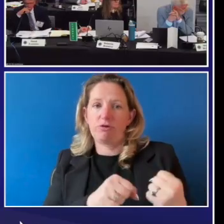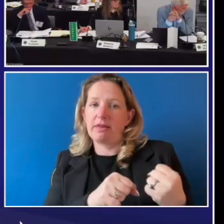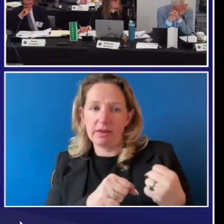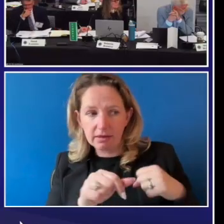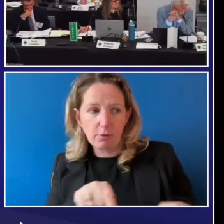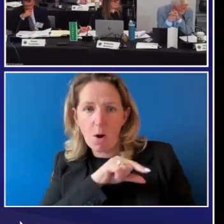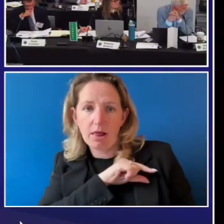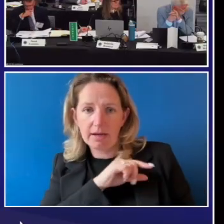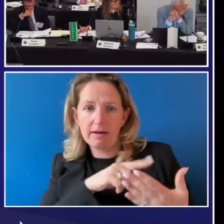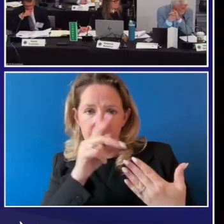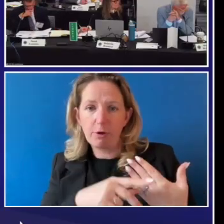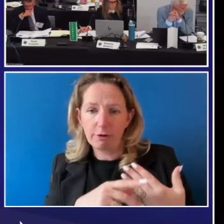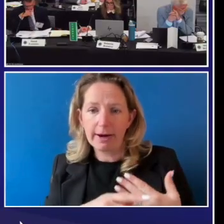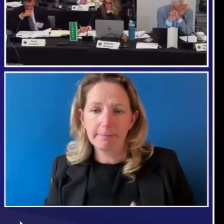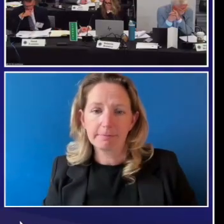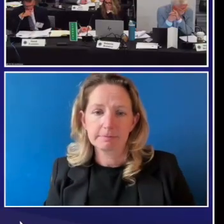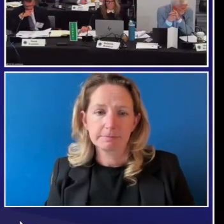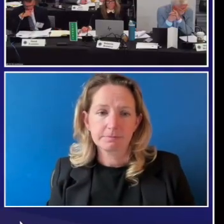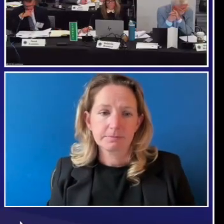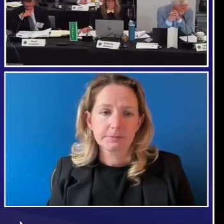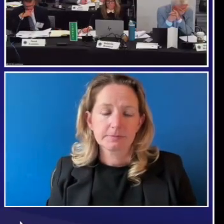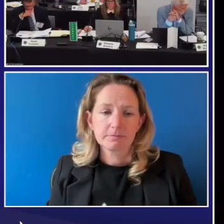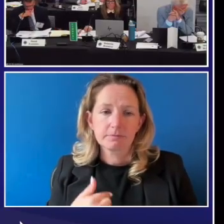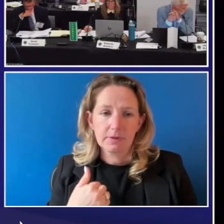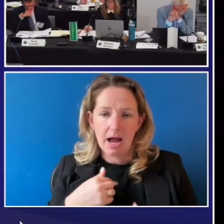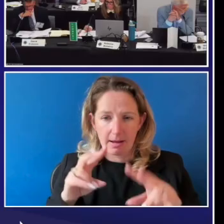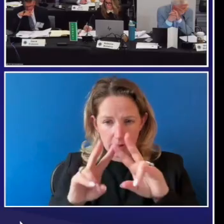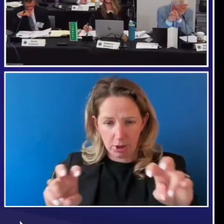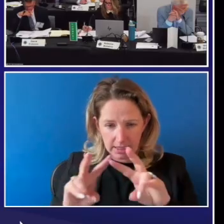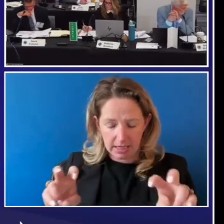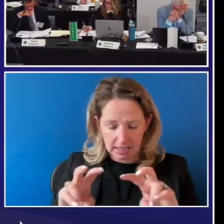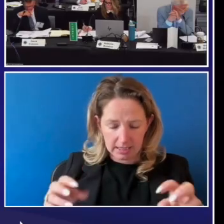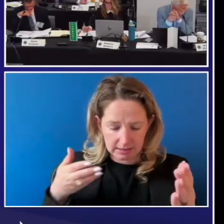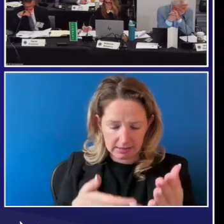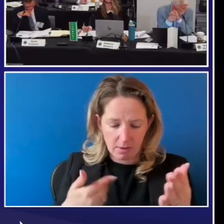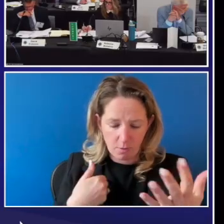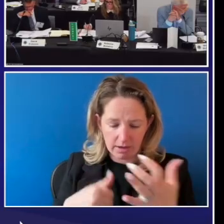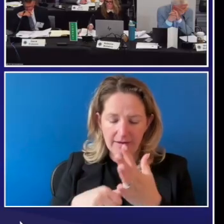And so, what I'm looking at here, and I just kind of want to re-emphasize this is, you know, this accelerates